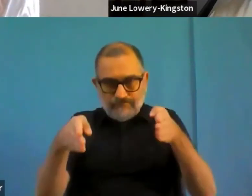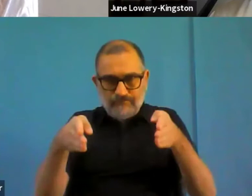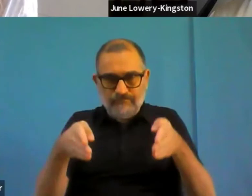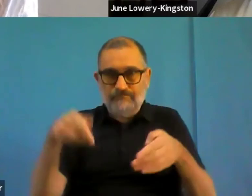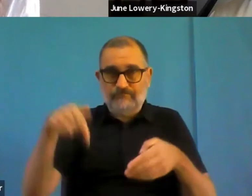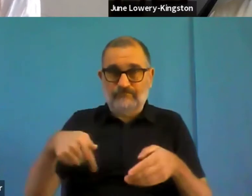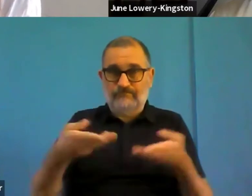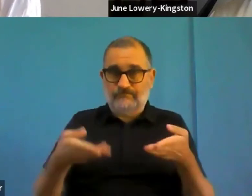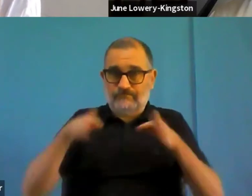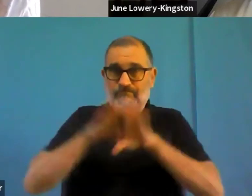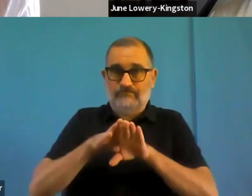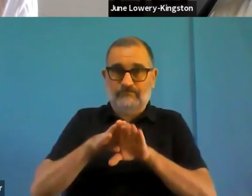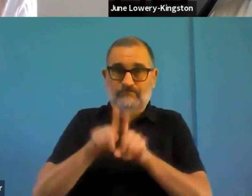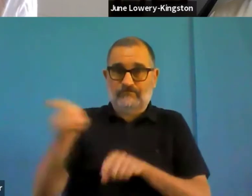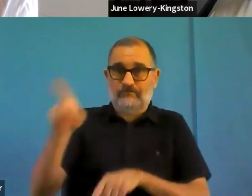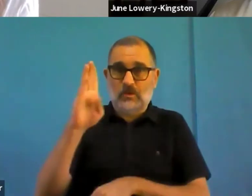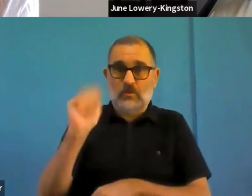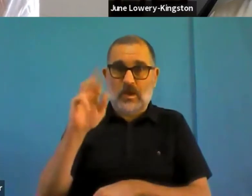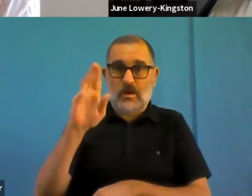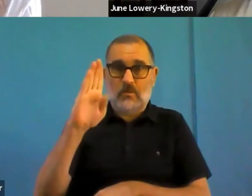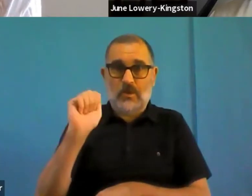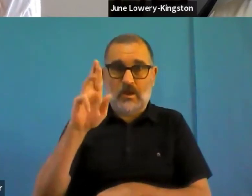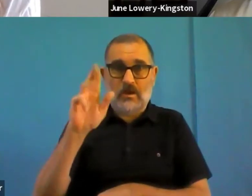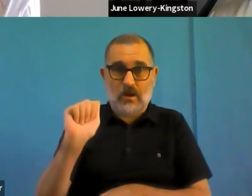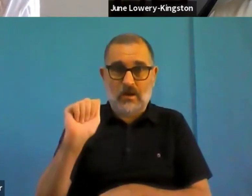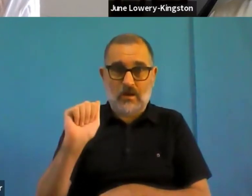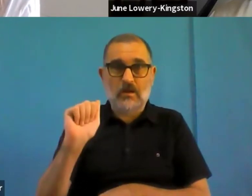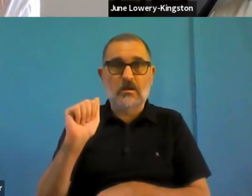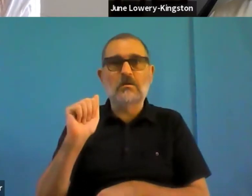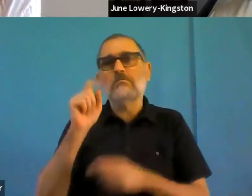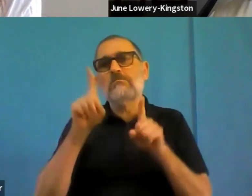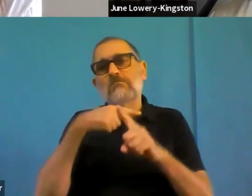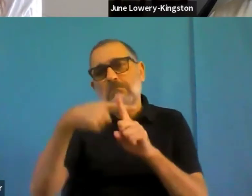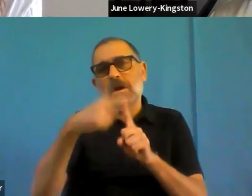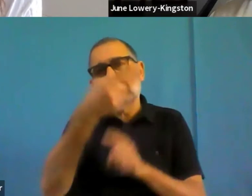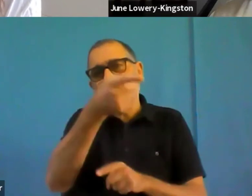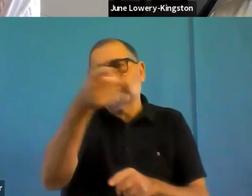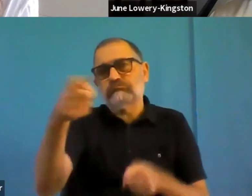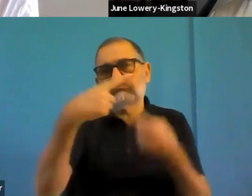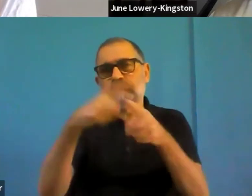And now we turn to another very dedicated and committed person who is also one of the